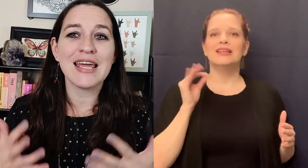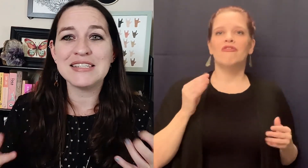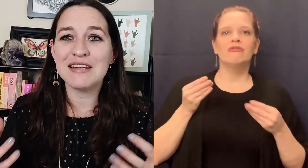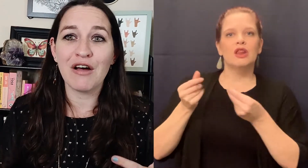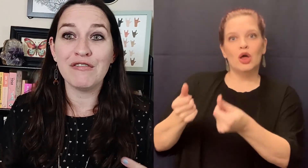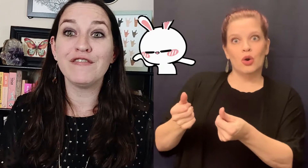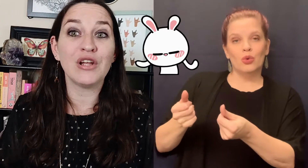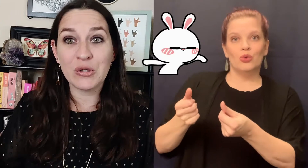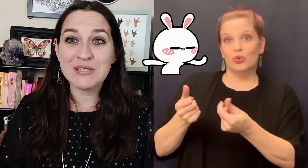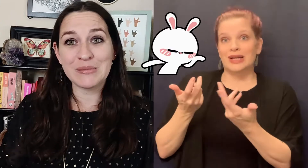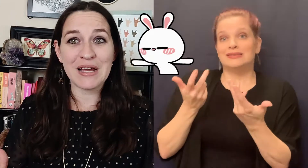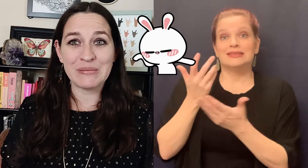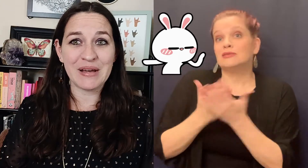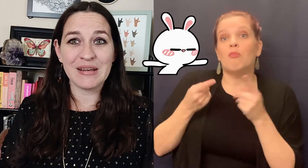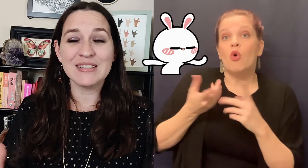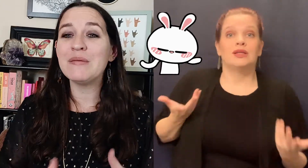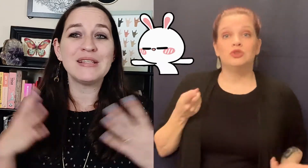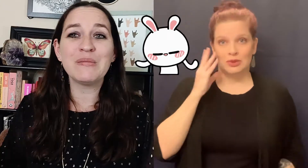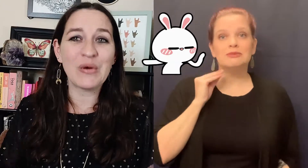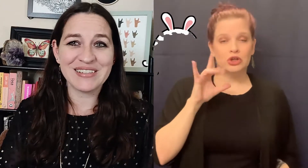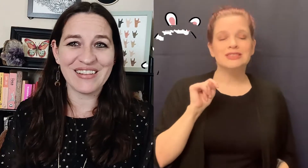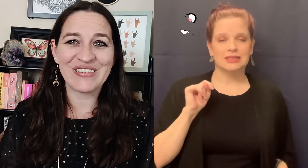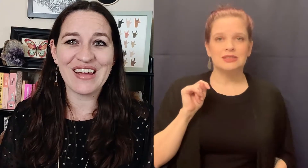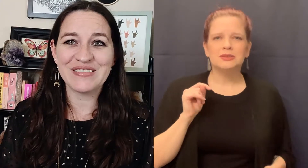taste of flow some time, some at some points in their life.